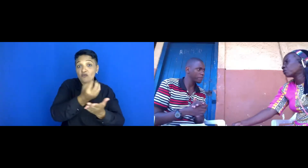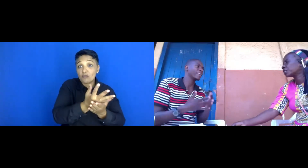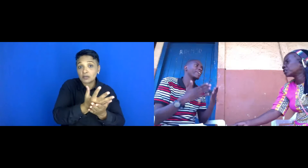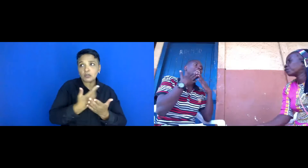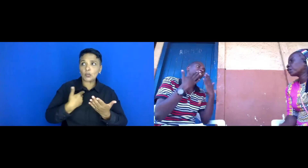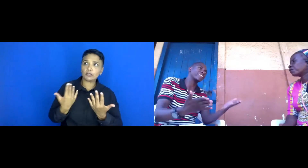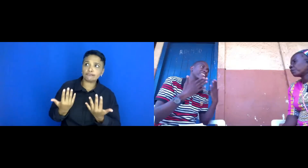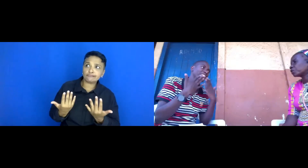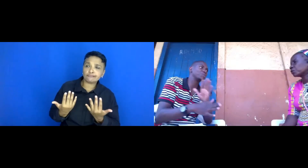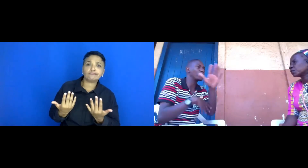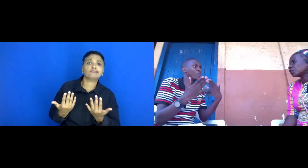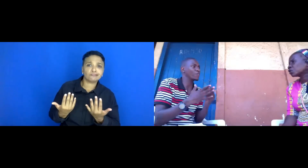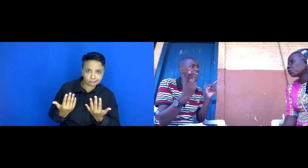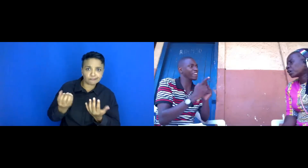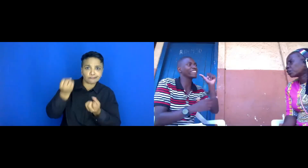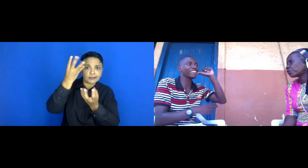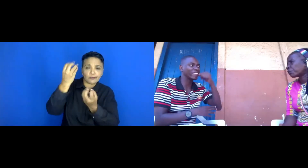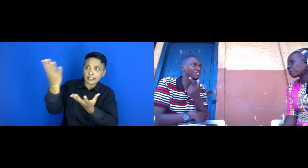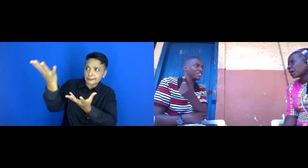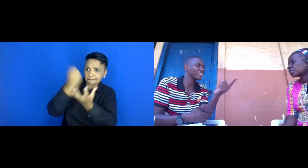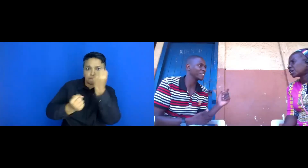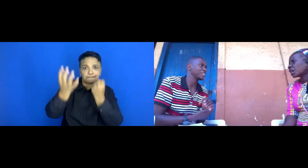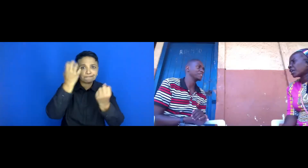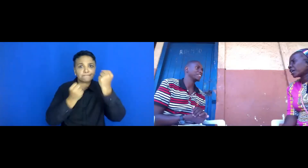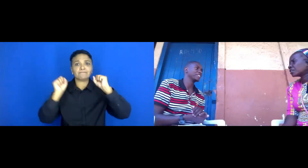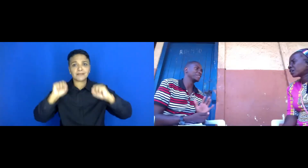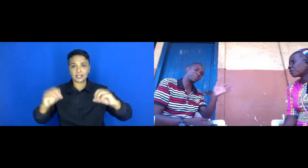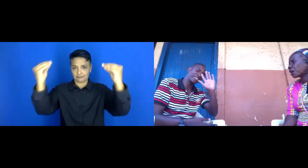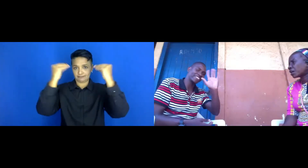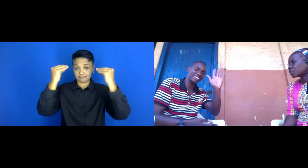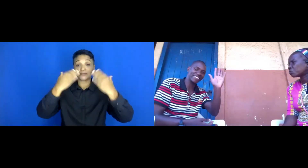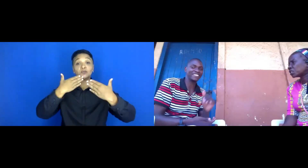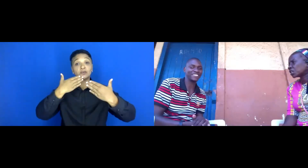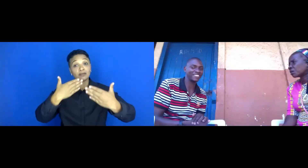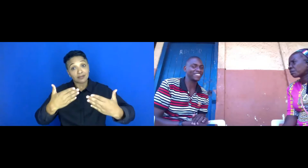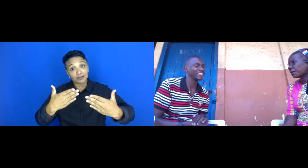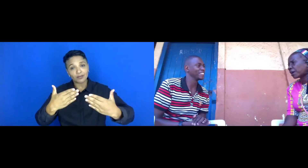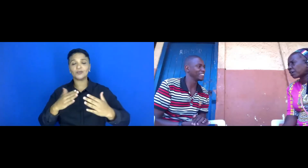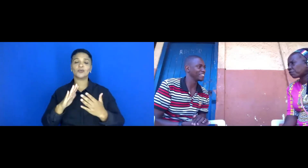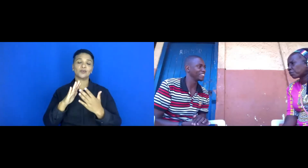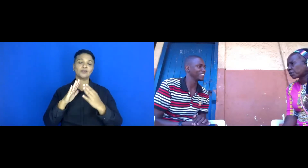waiting for the information so thank you very much a nice time and nice meeting bye bye everybody